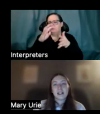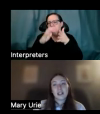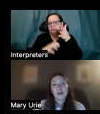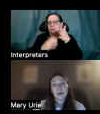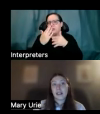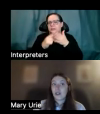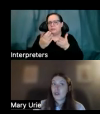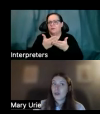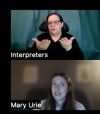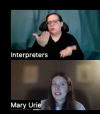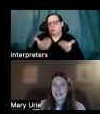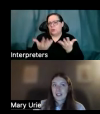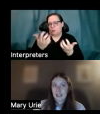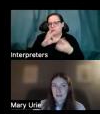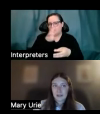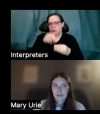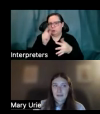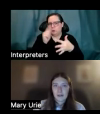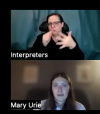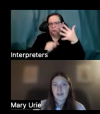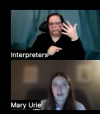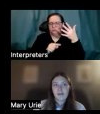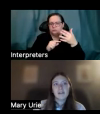that you might want to include in your email. So first off,